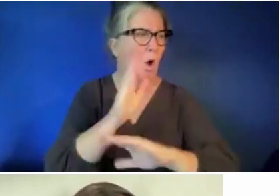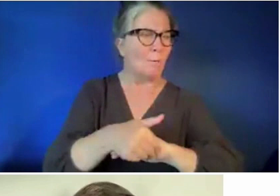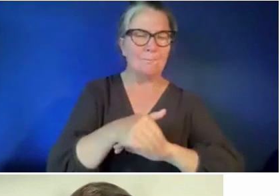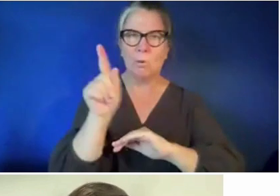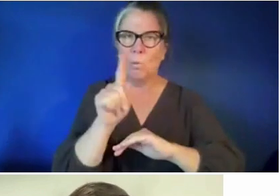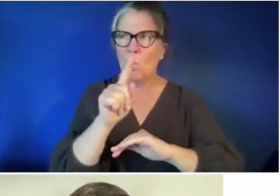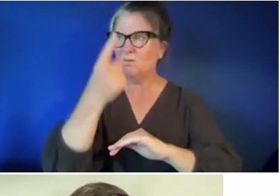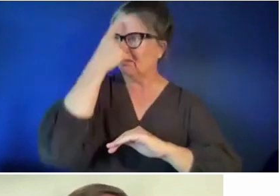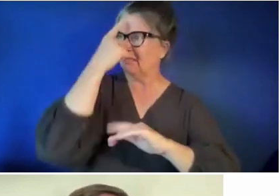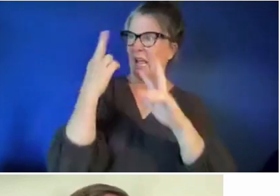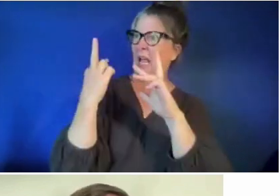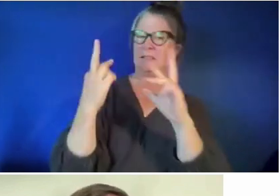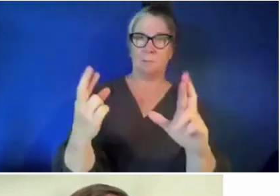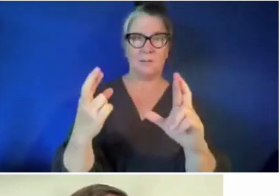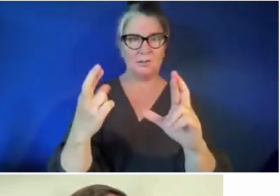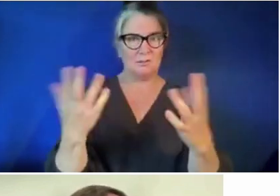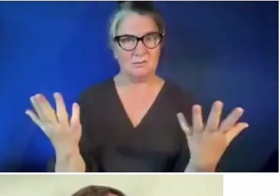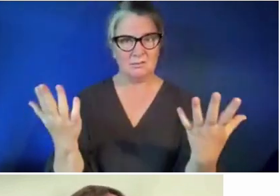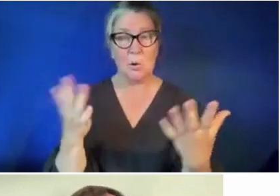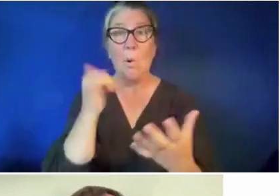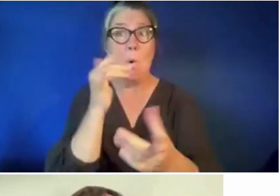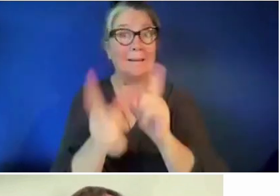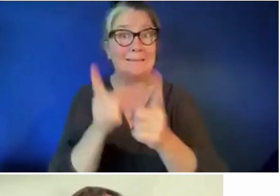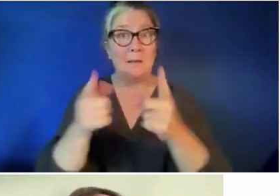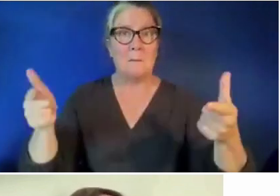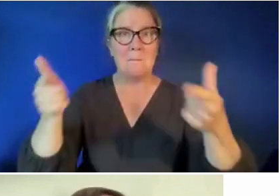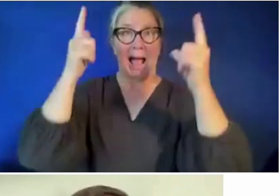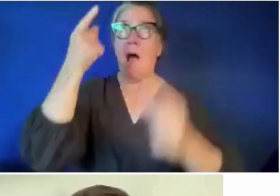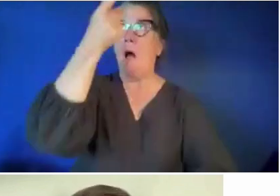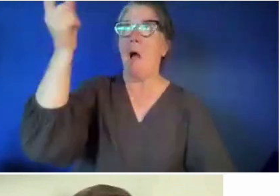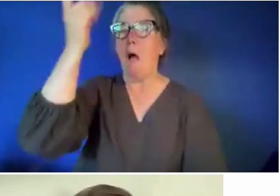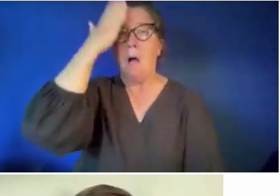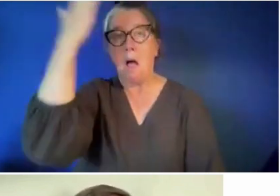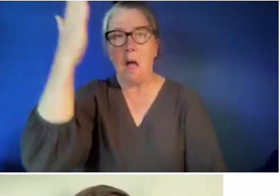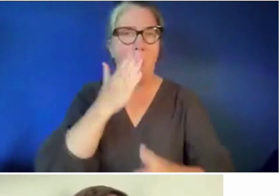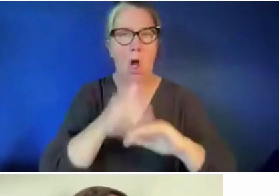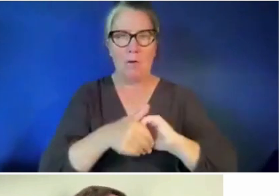of all of the pressures an individual is facing. And that on International Women's Day